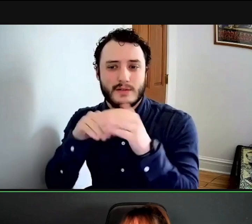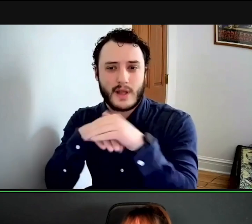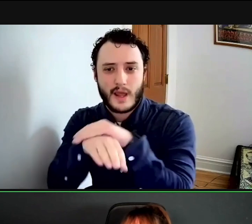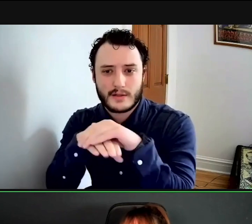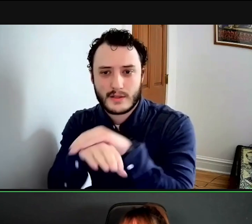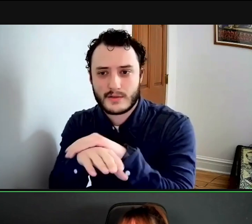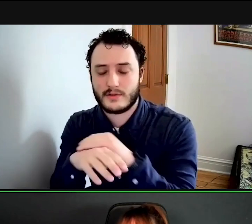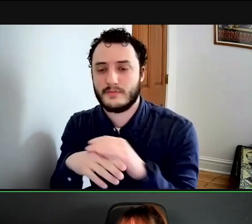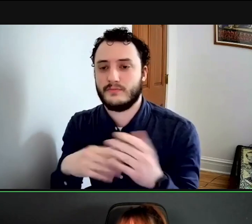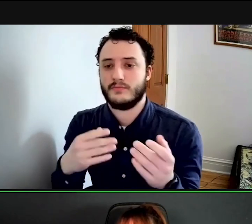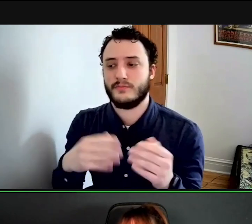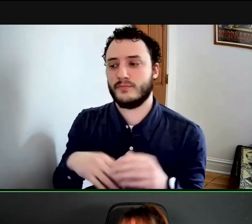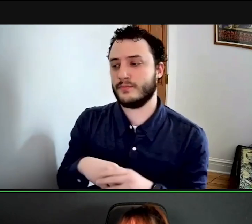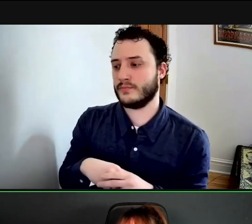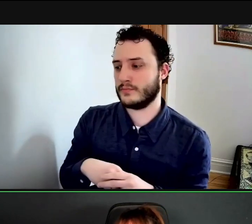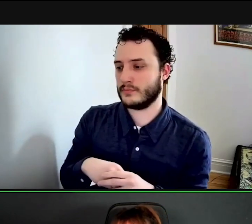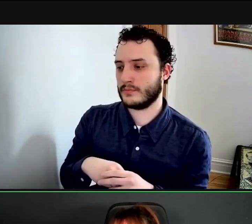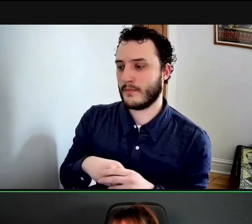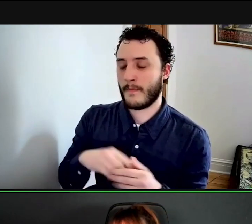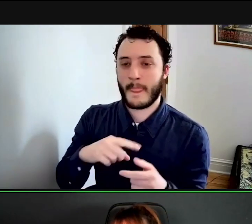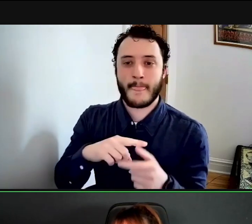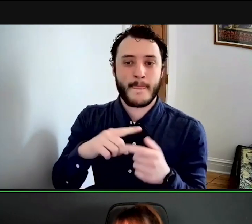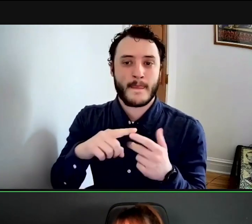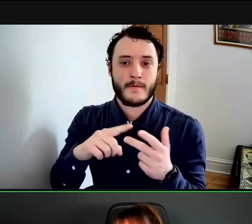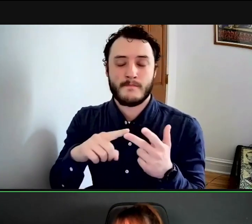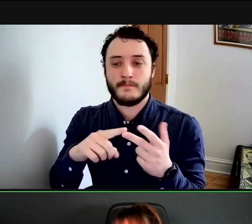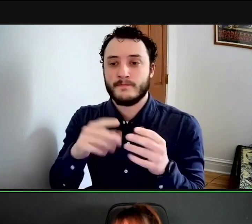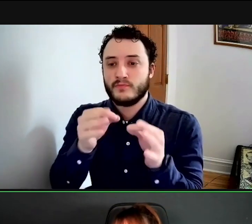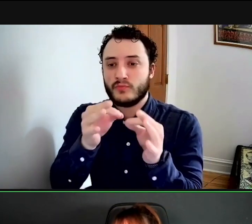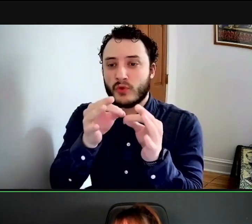How is it that students can request access when needed?